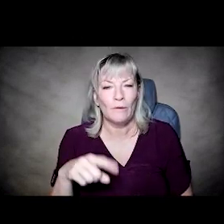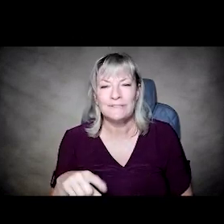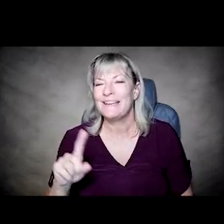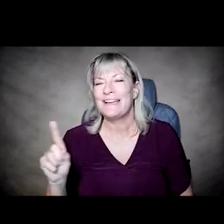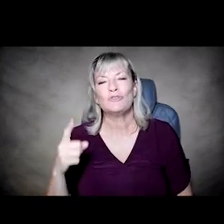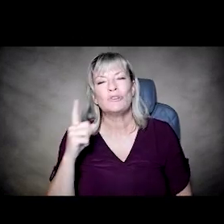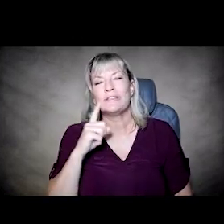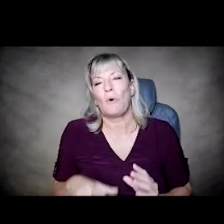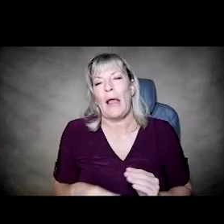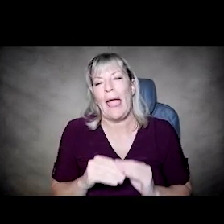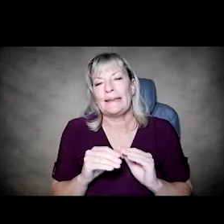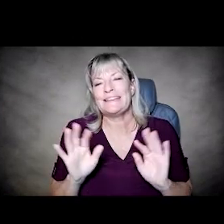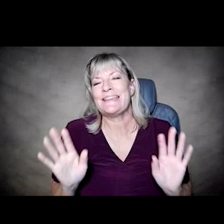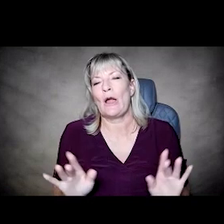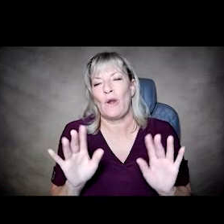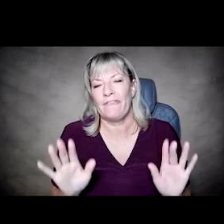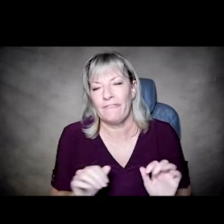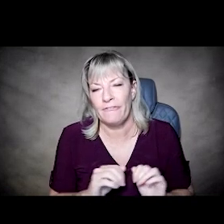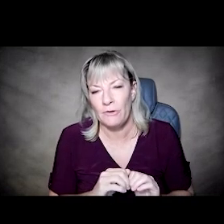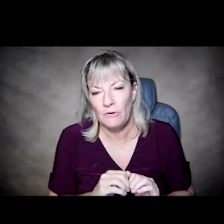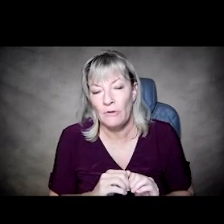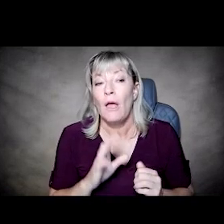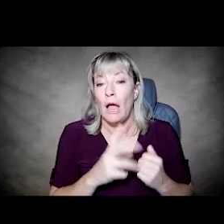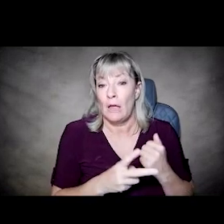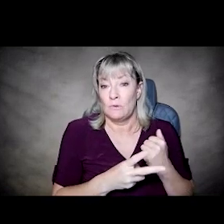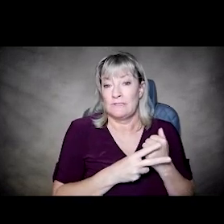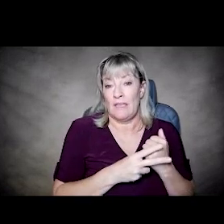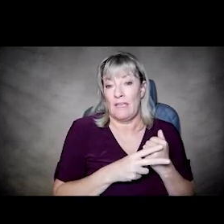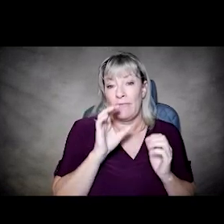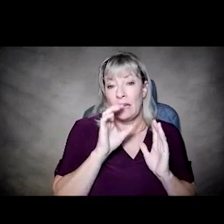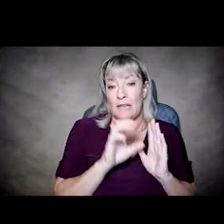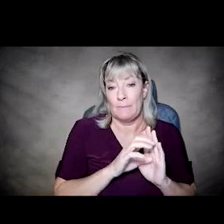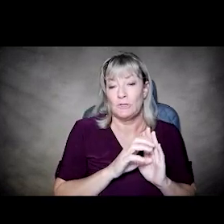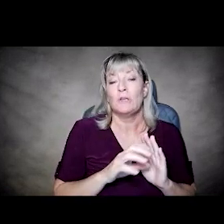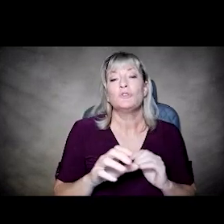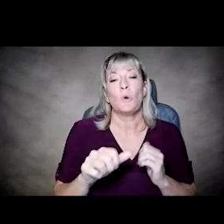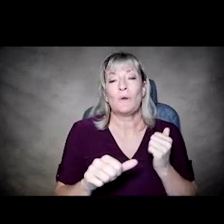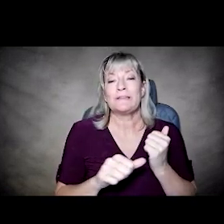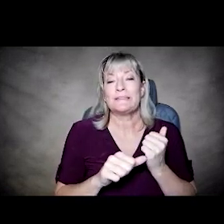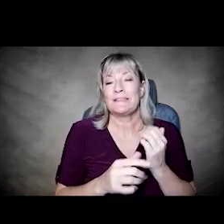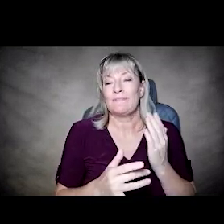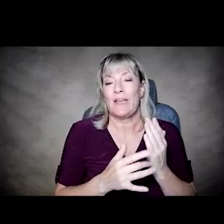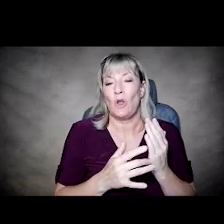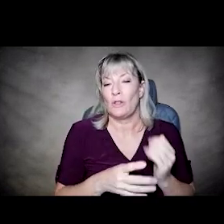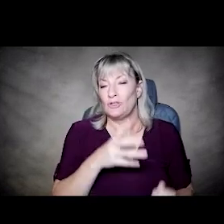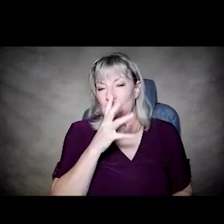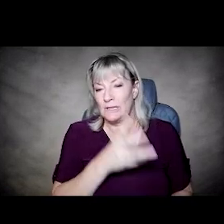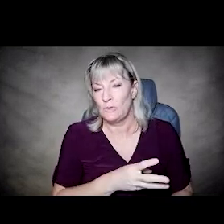so that assistive technologies do not pick it up. Next, clear heading structure. You’ll notice in